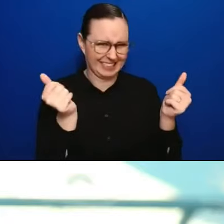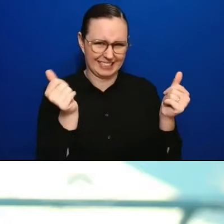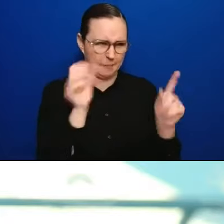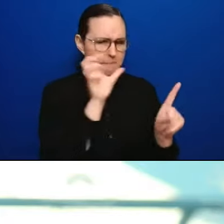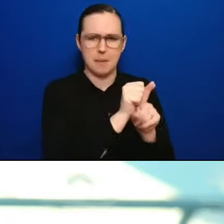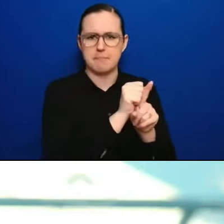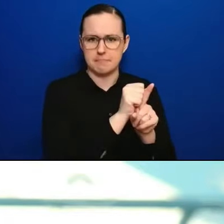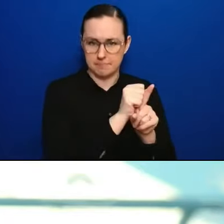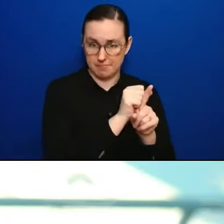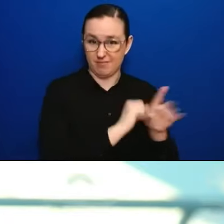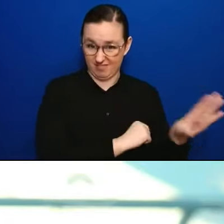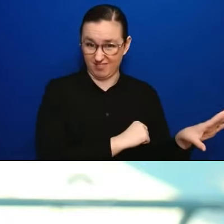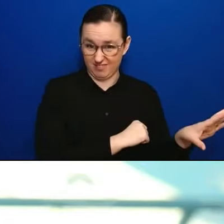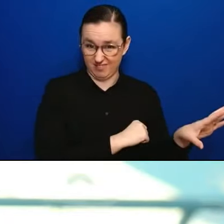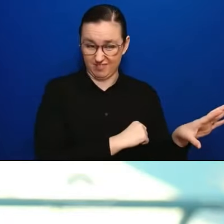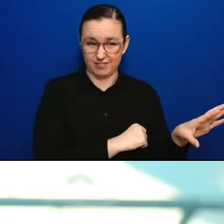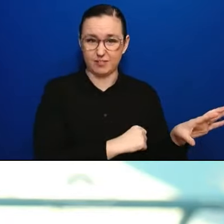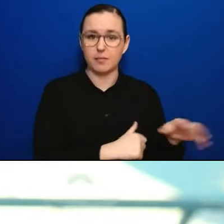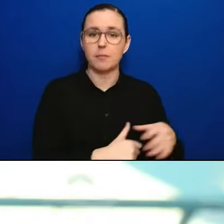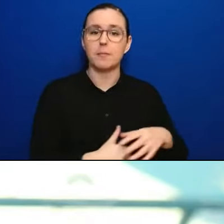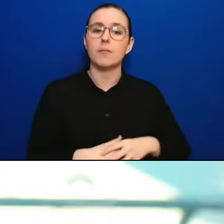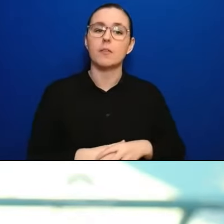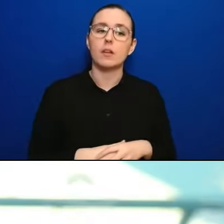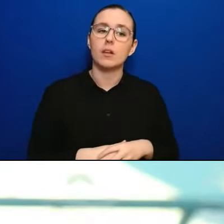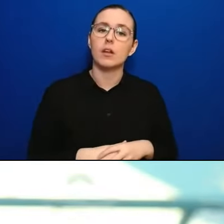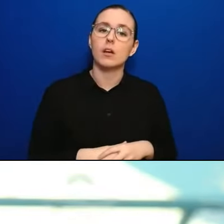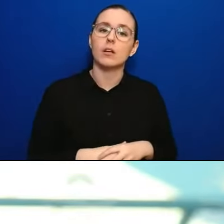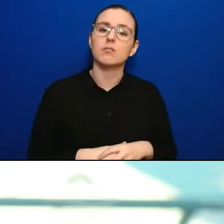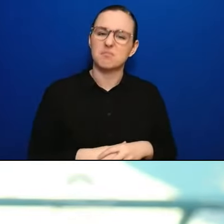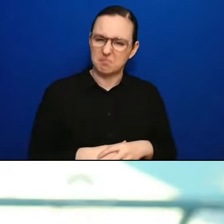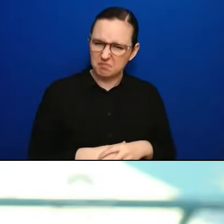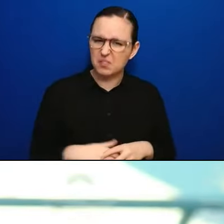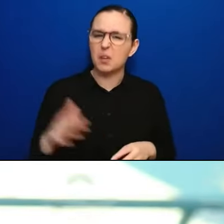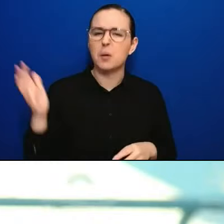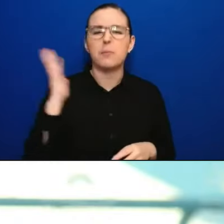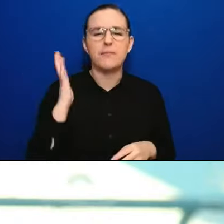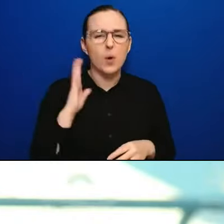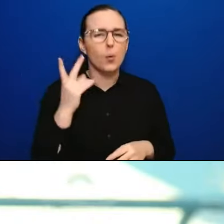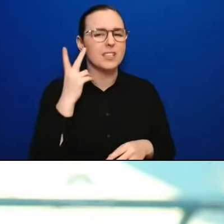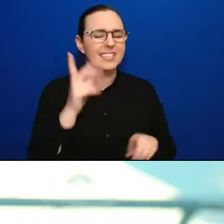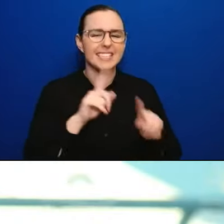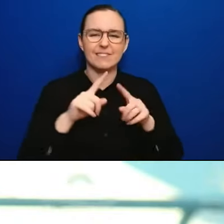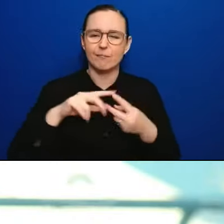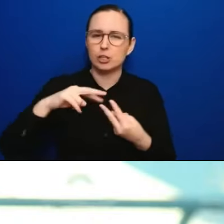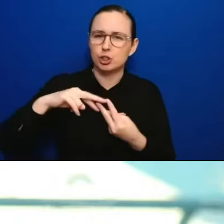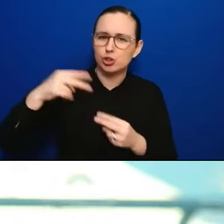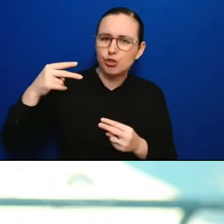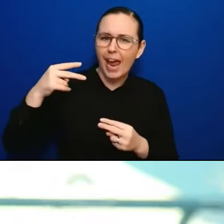sensitive definition that served us well with the serious